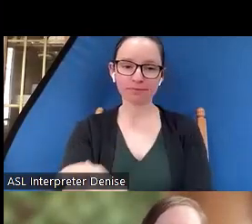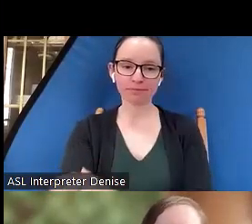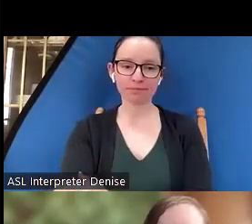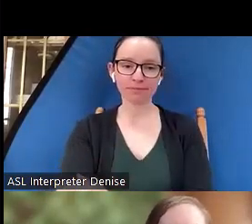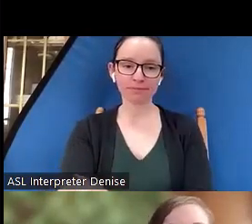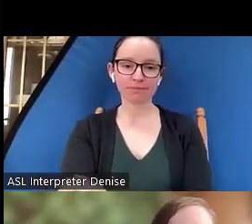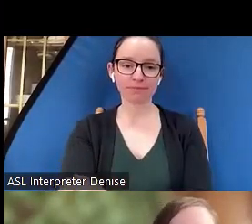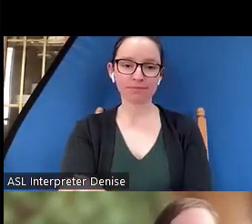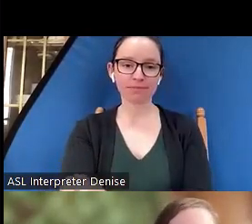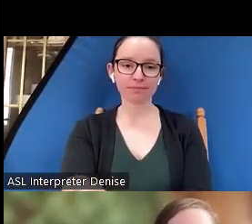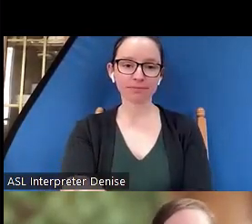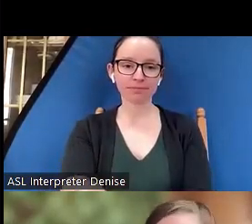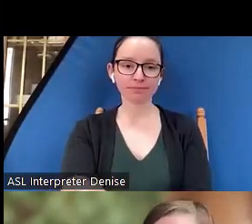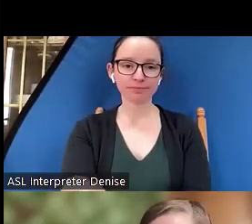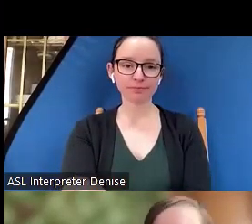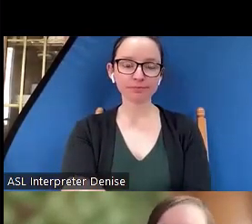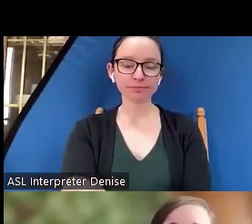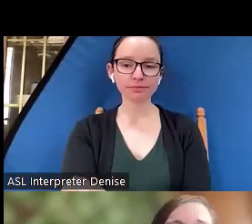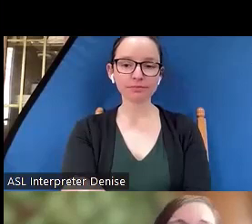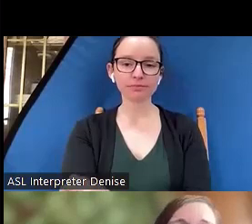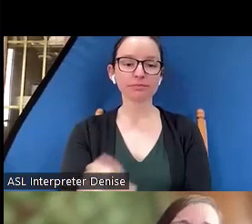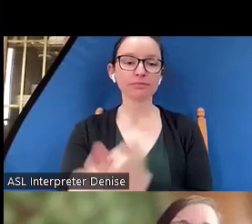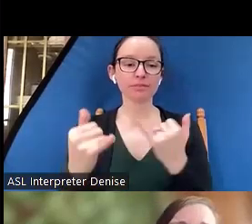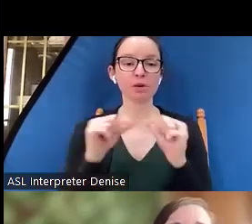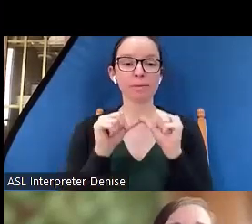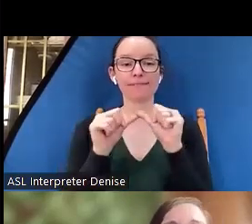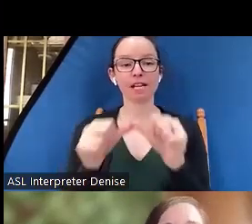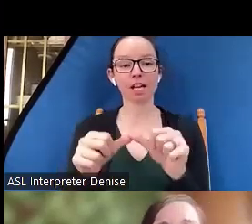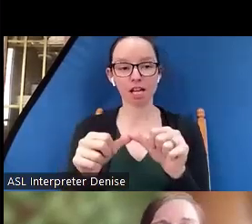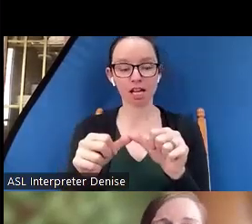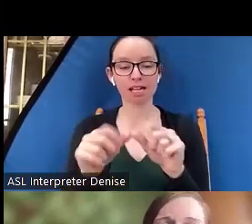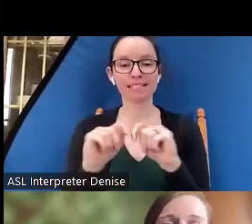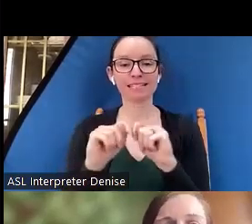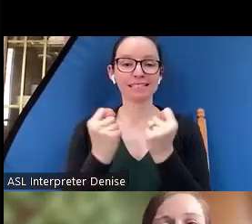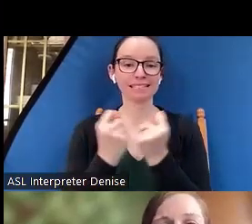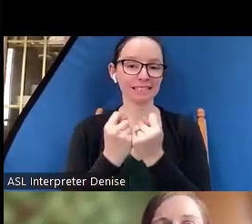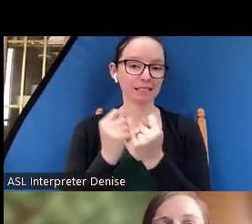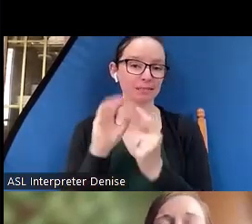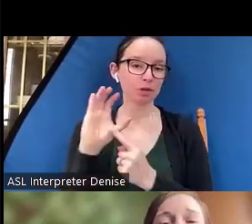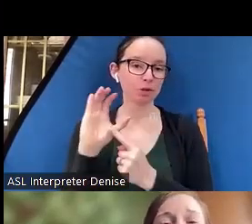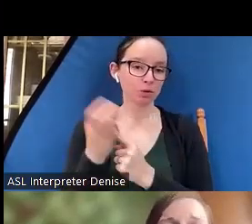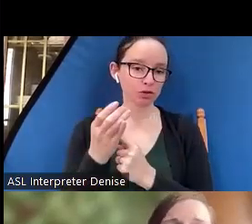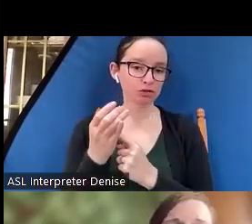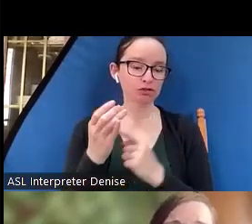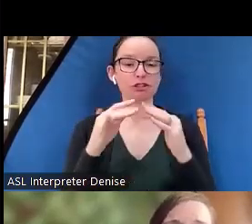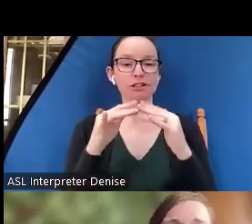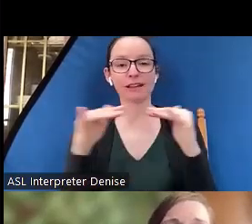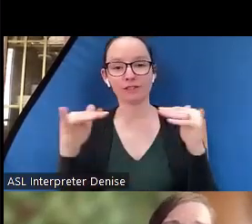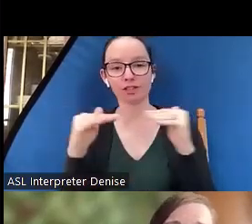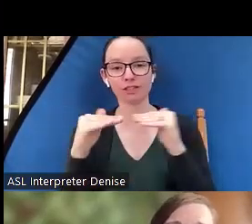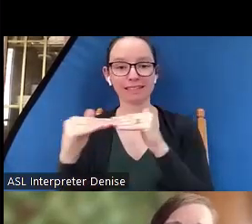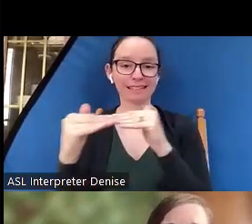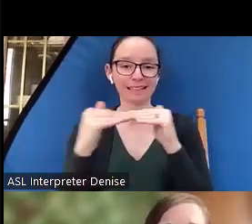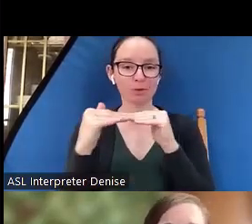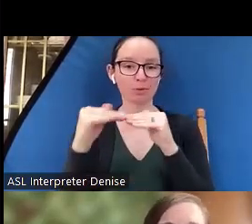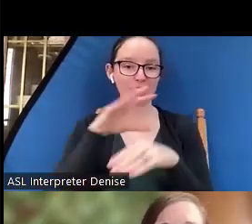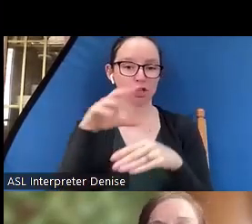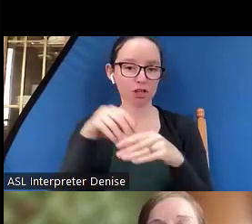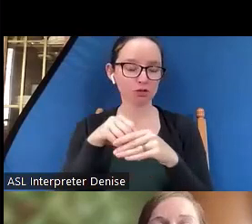So moving right along here, this is of course team culture and diversity, equity and inclusion is of course a huge conversation